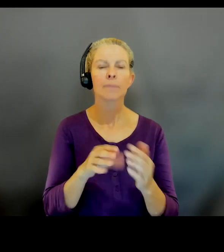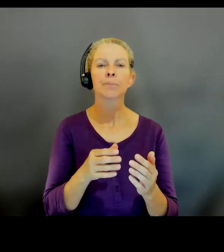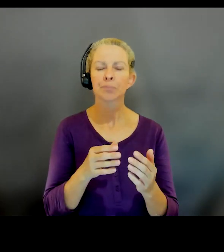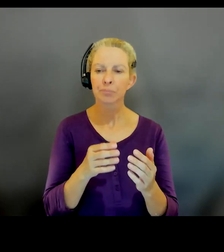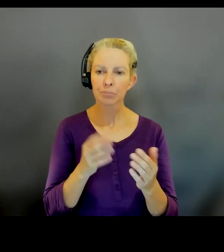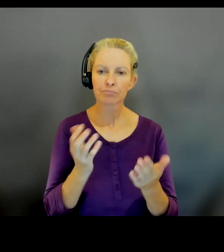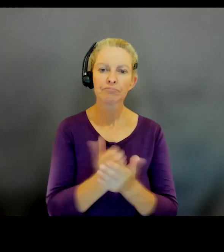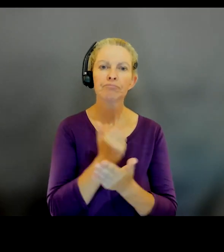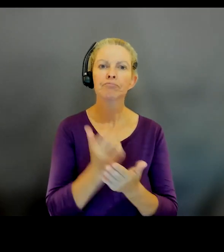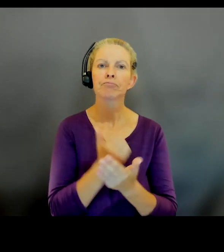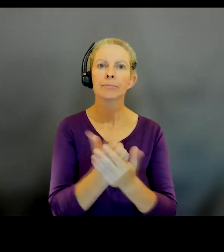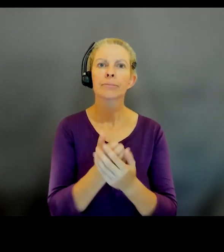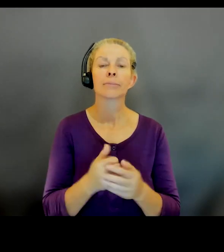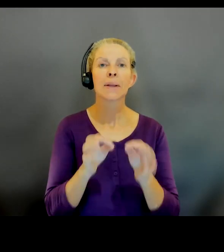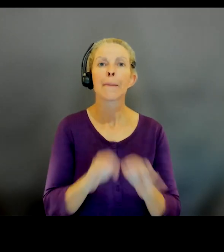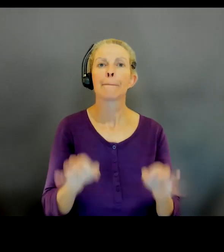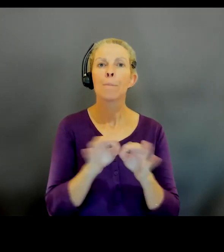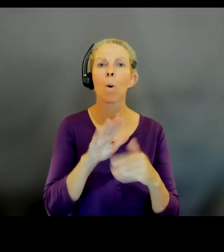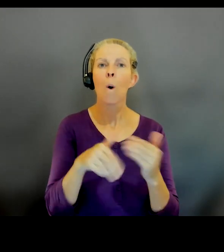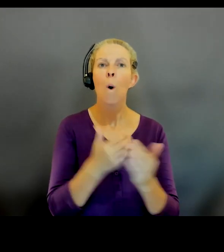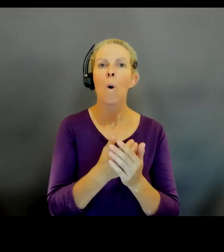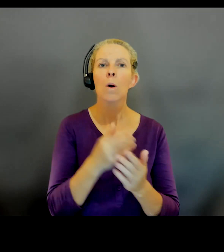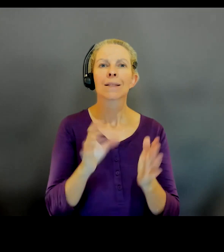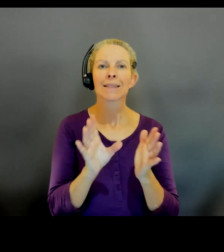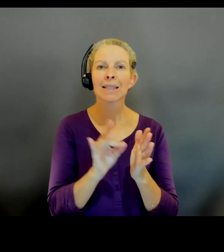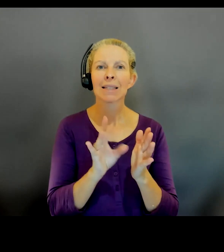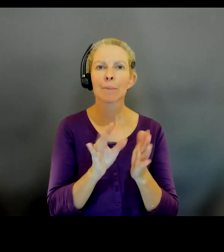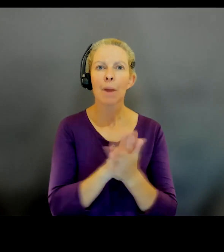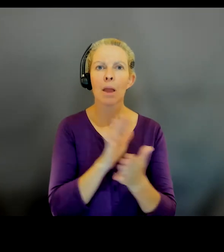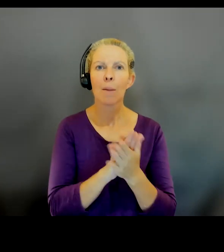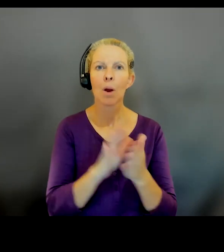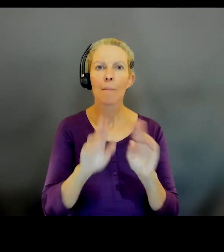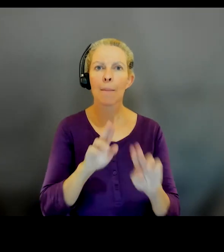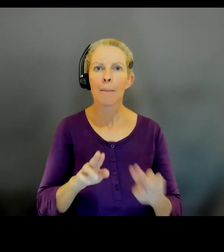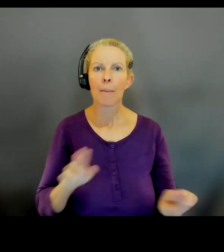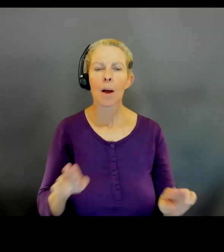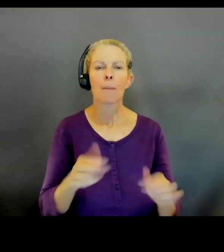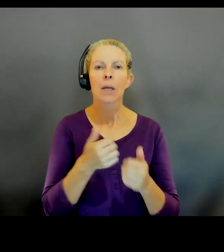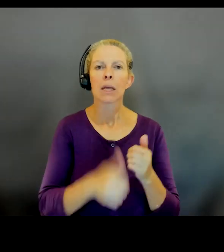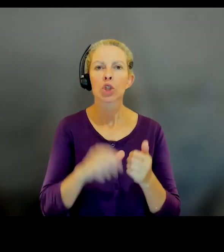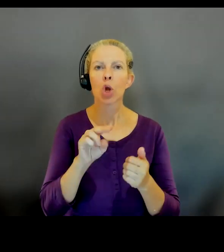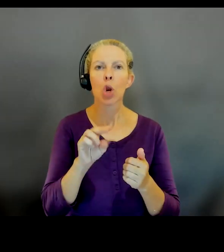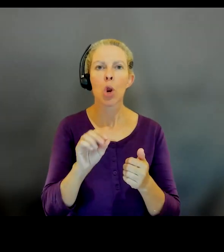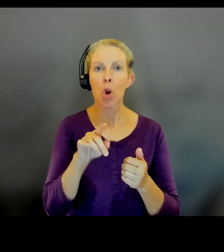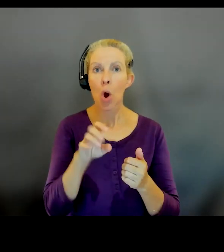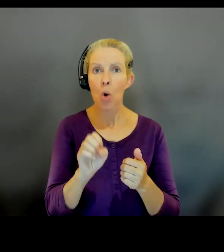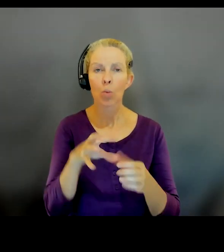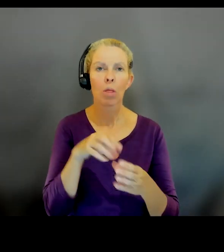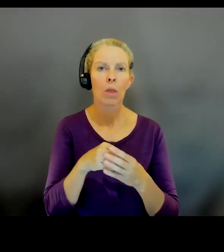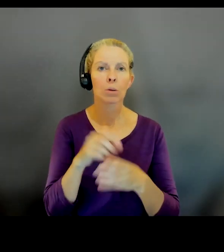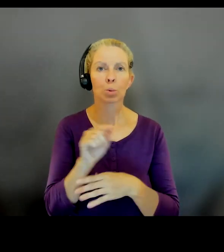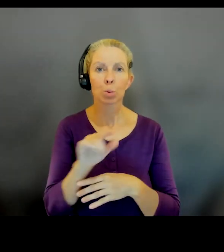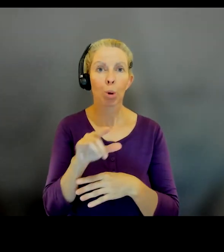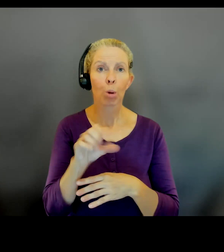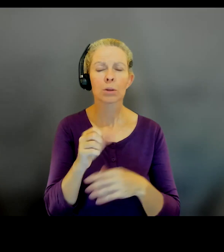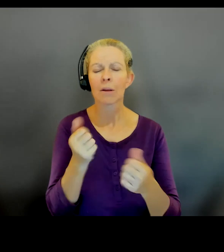gather all of your sticky notes, every note that you have recorded in your note tools, everything.